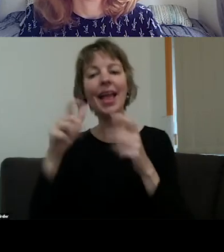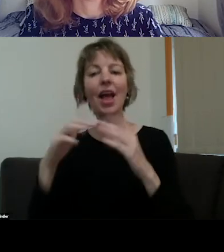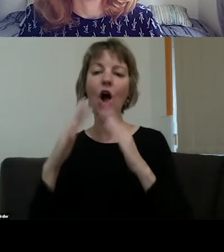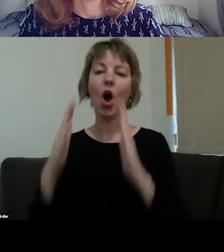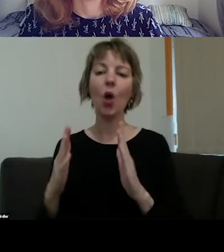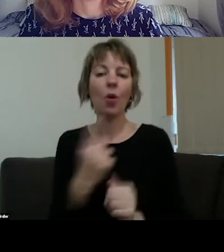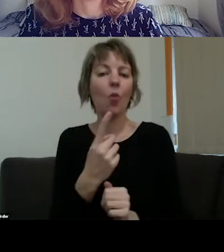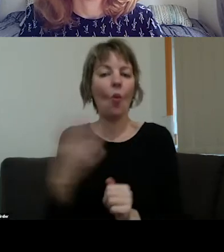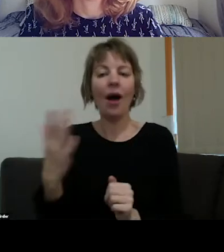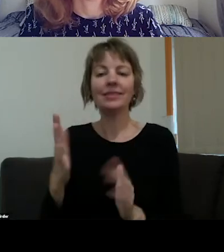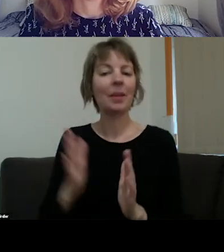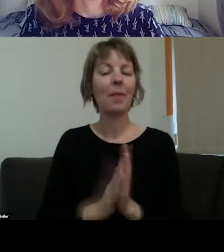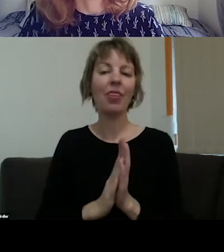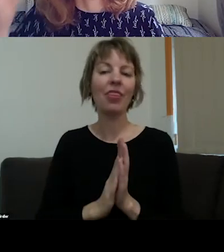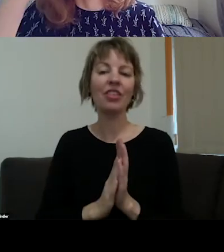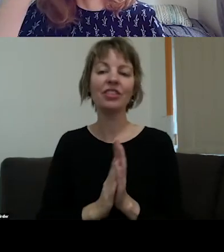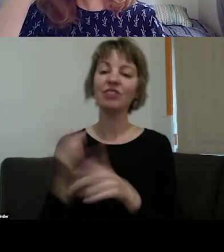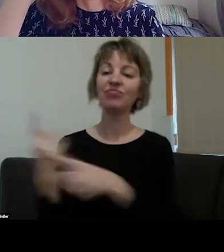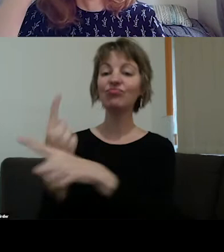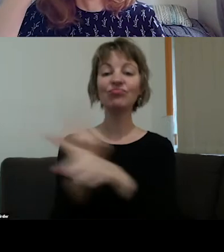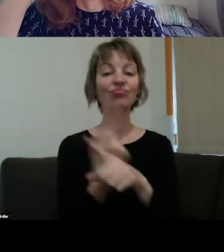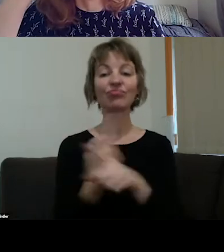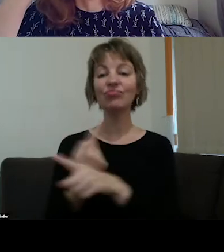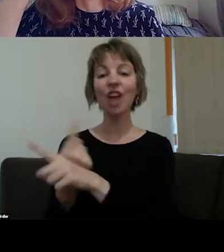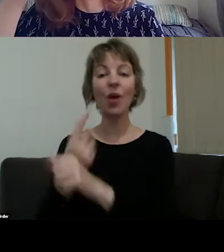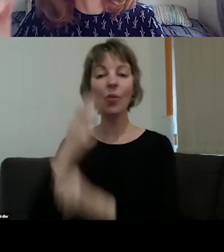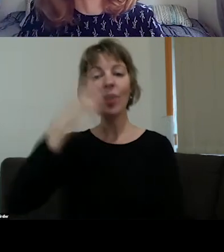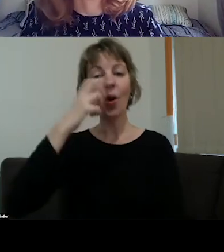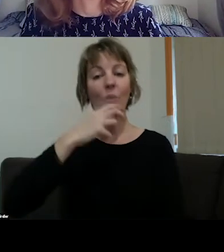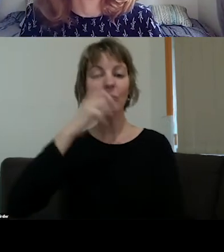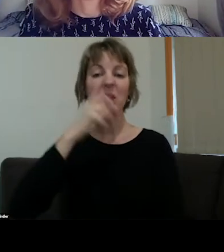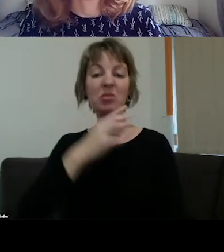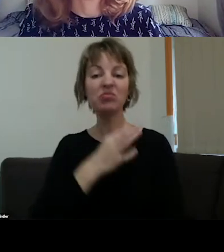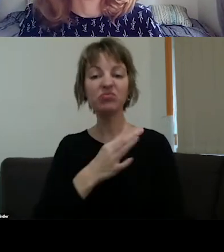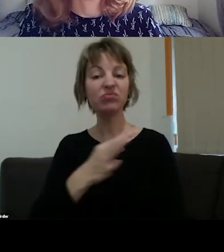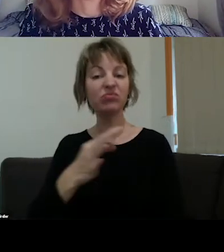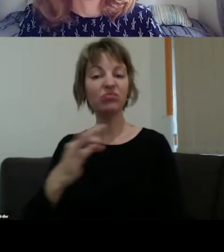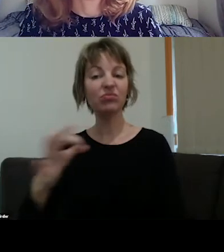with elderly people who maybe didn't have visitors come to see them and,